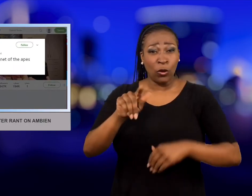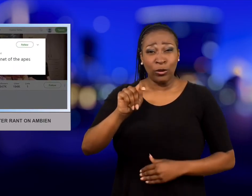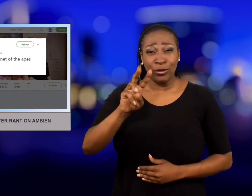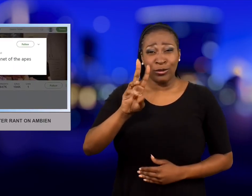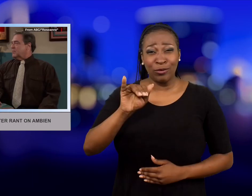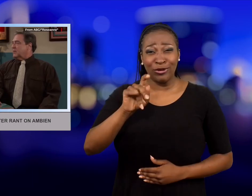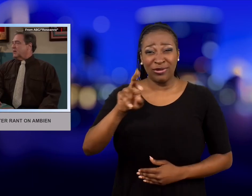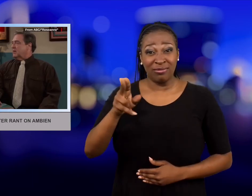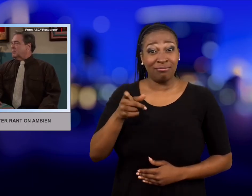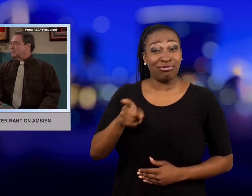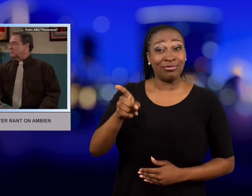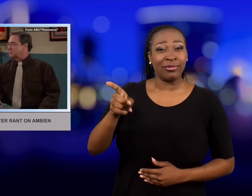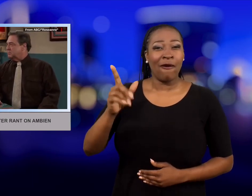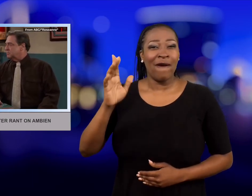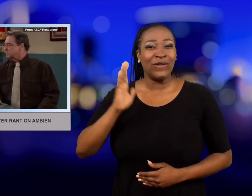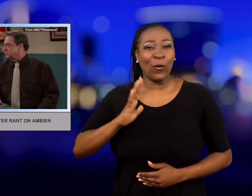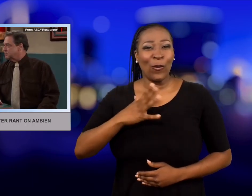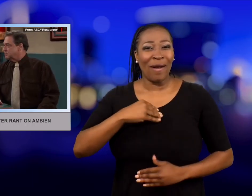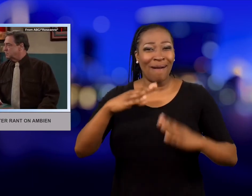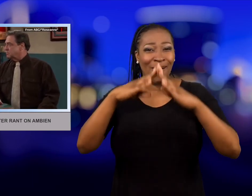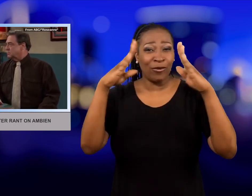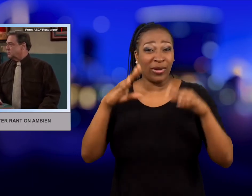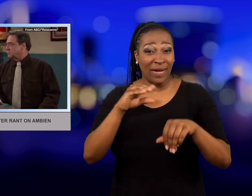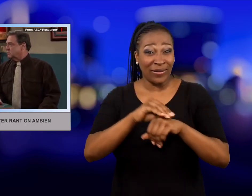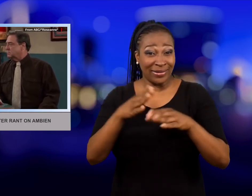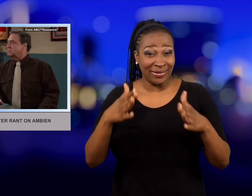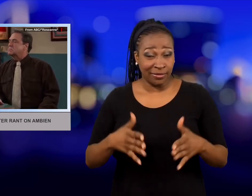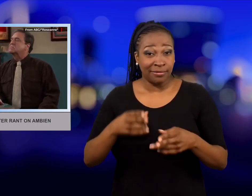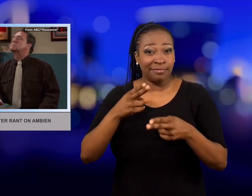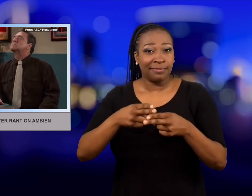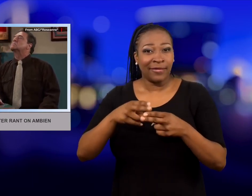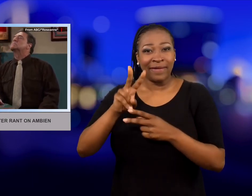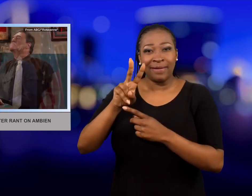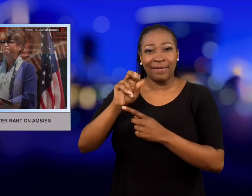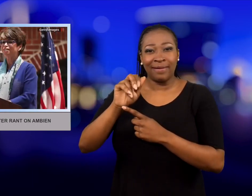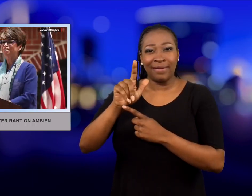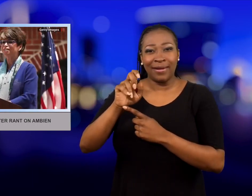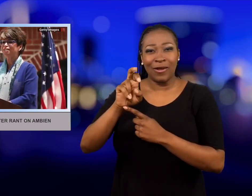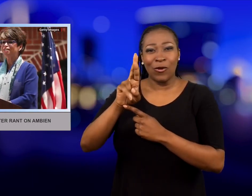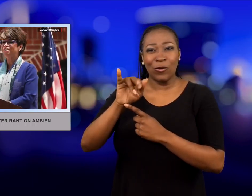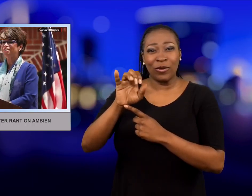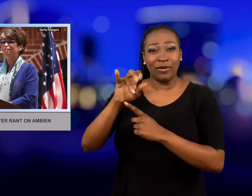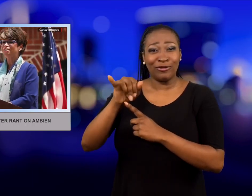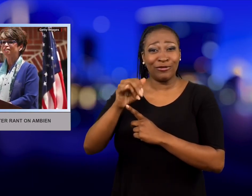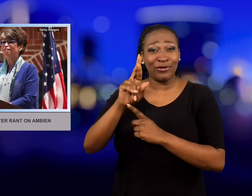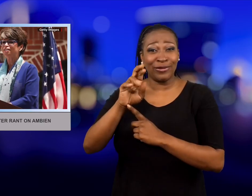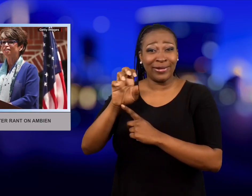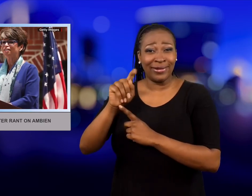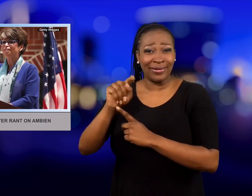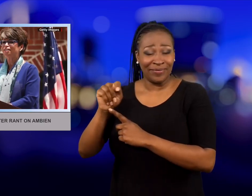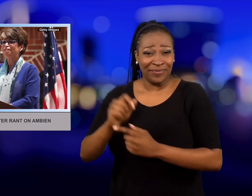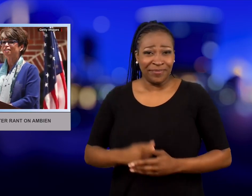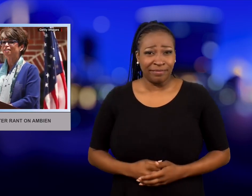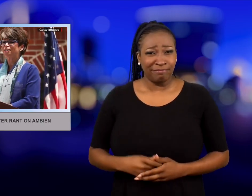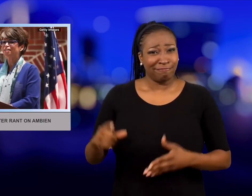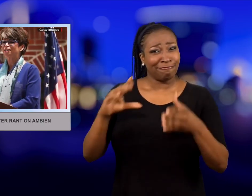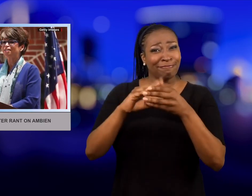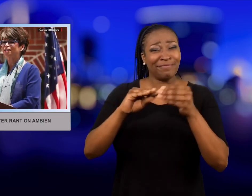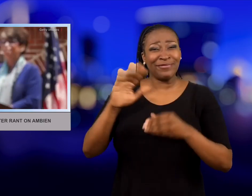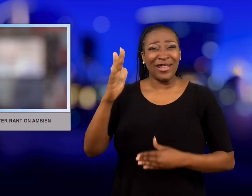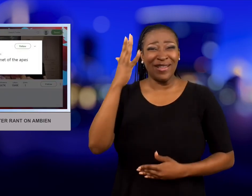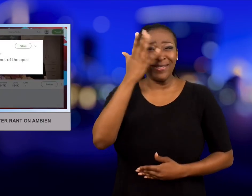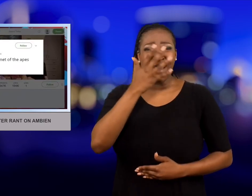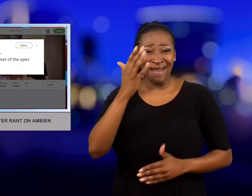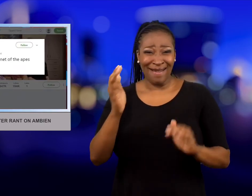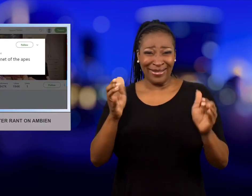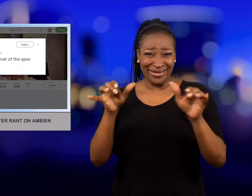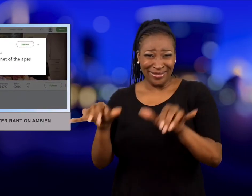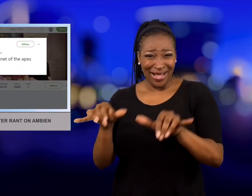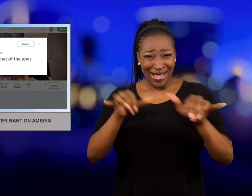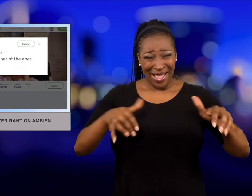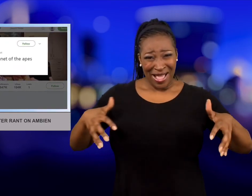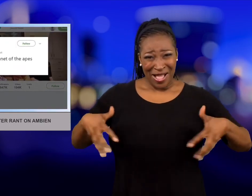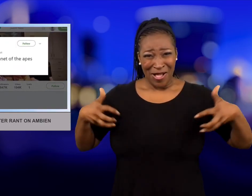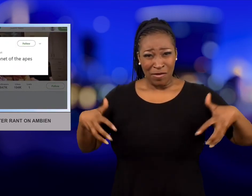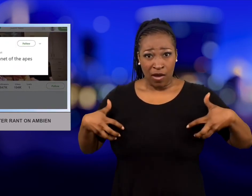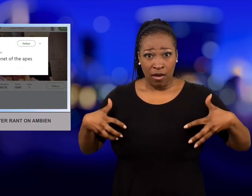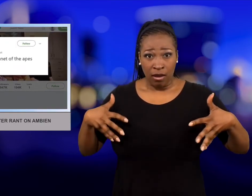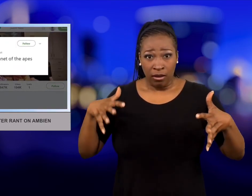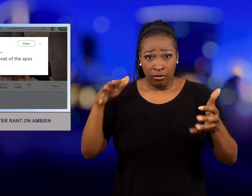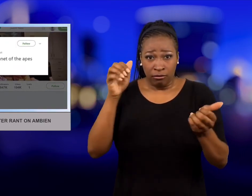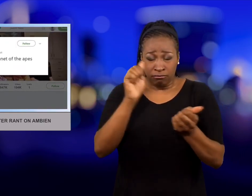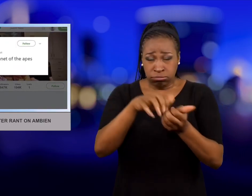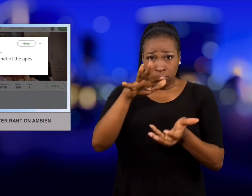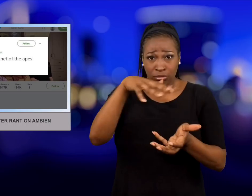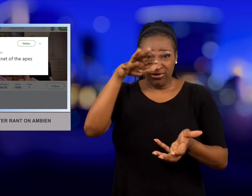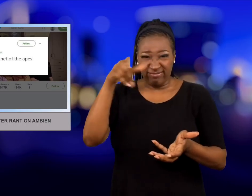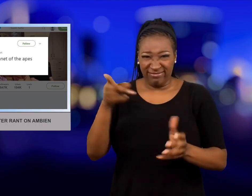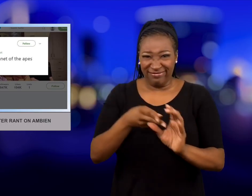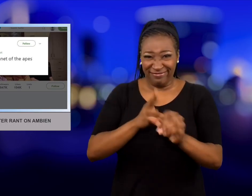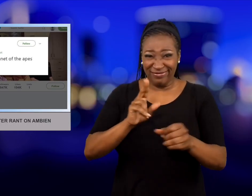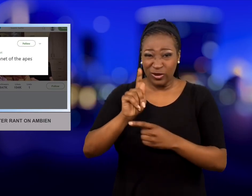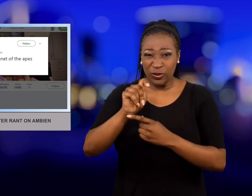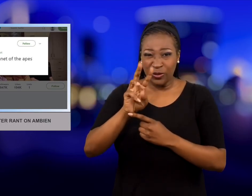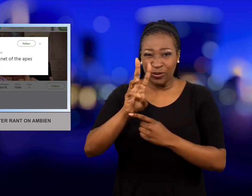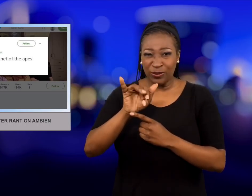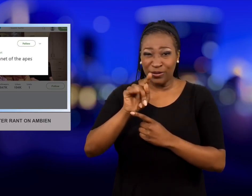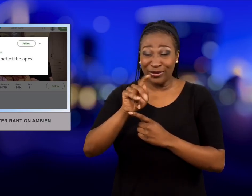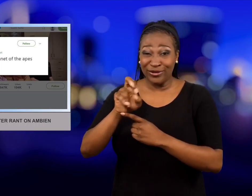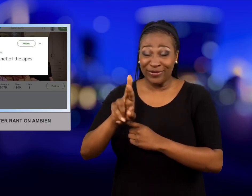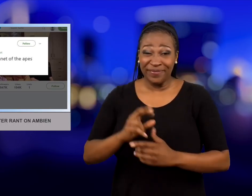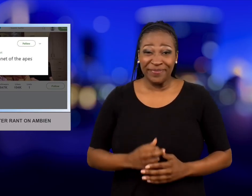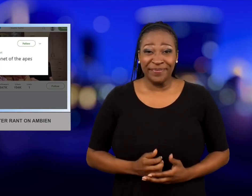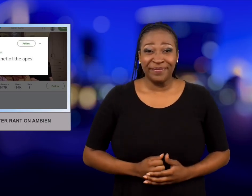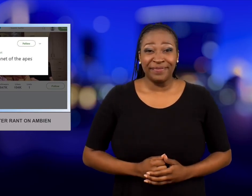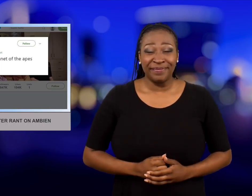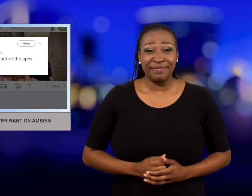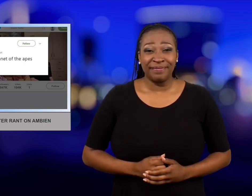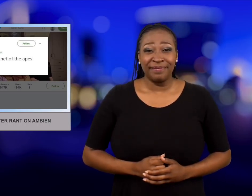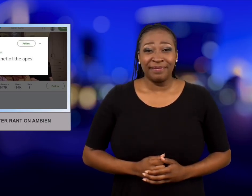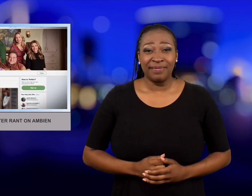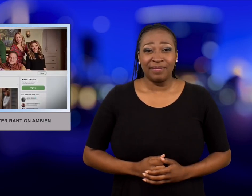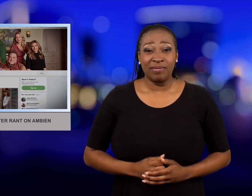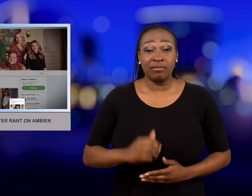tweet about former White House advisor Valerie Jarrett, comparing her to an ape.